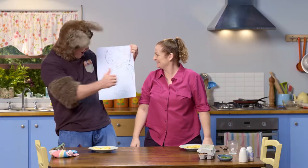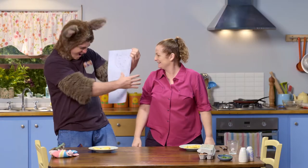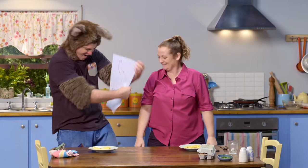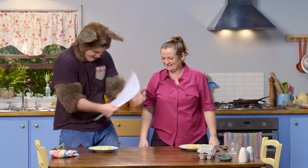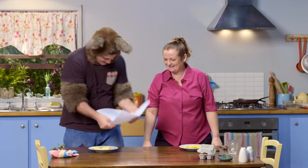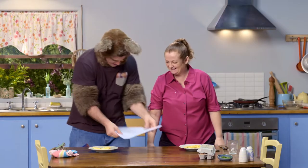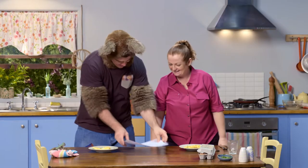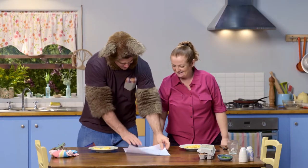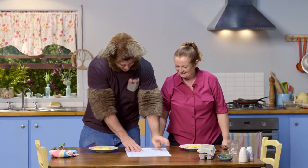That's great.